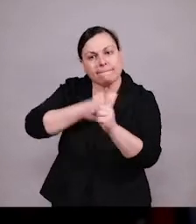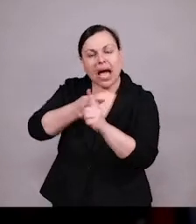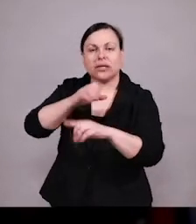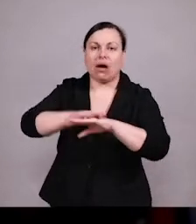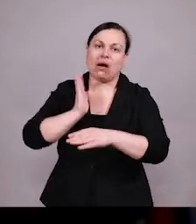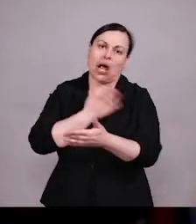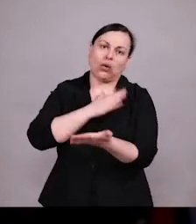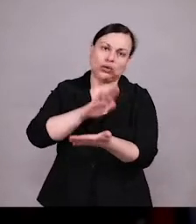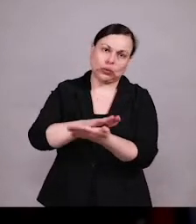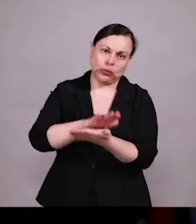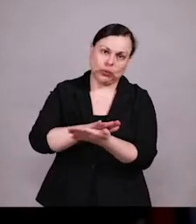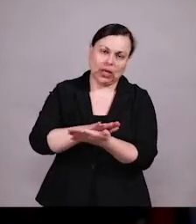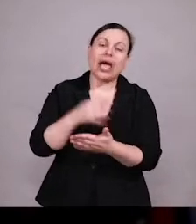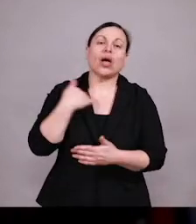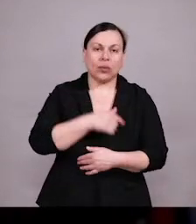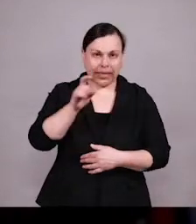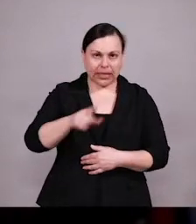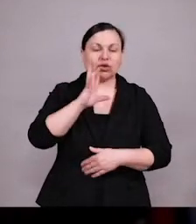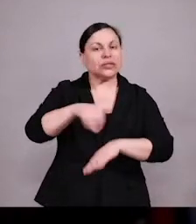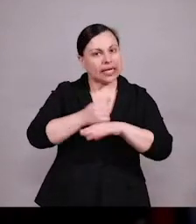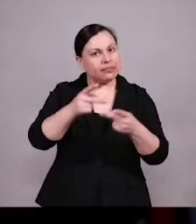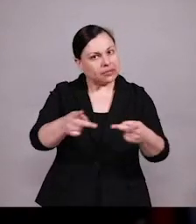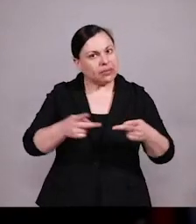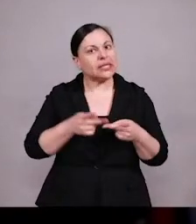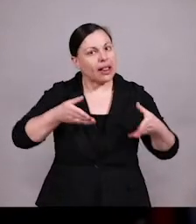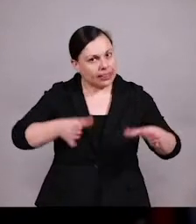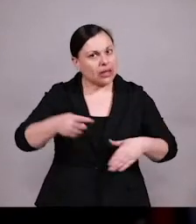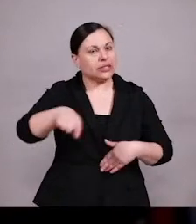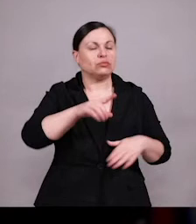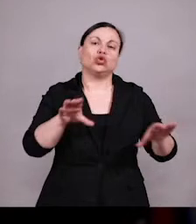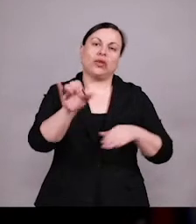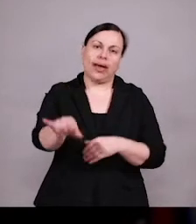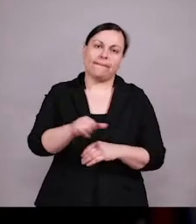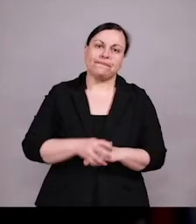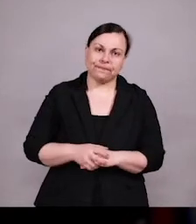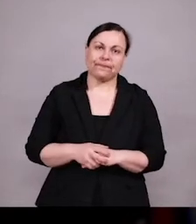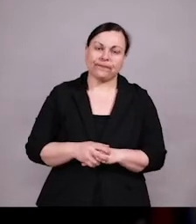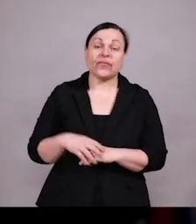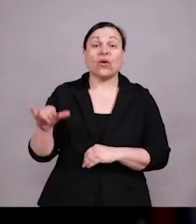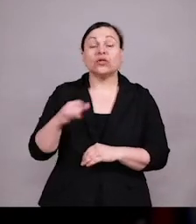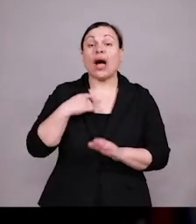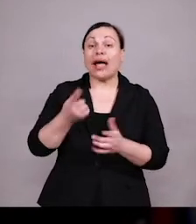and we need to create spaces that allow them to do so. I've also met with representatives